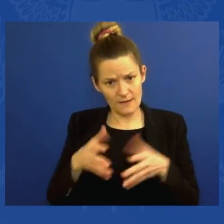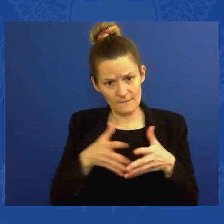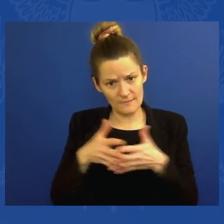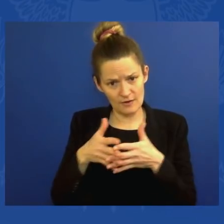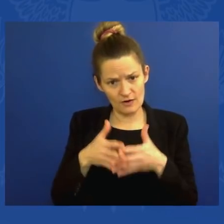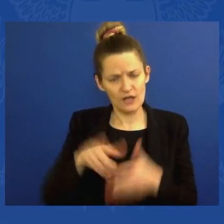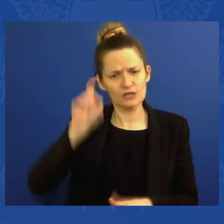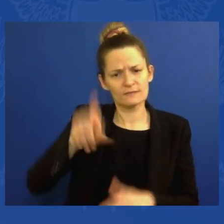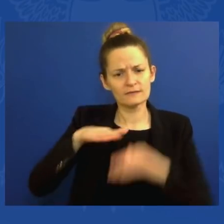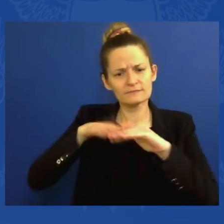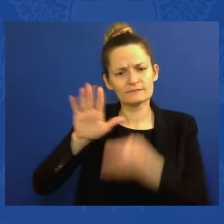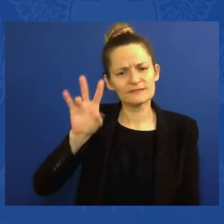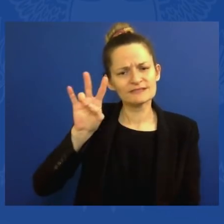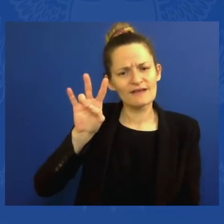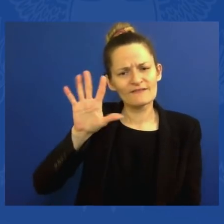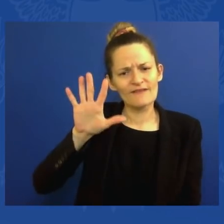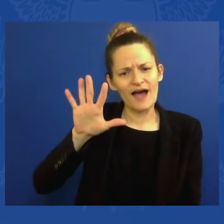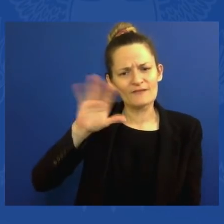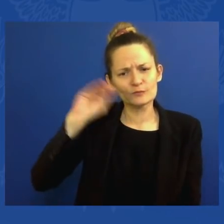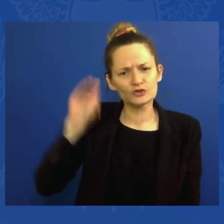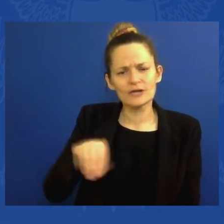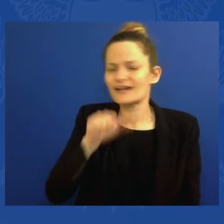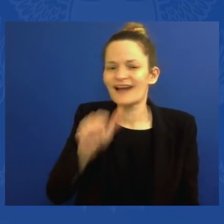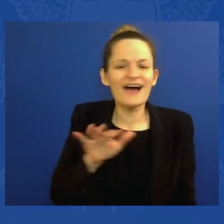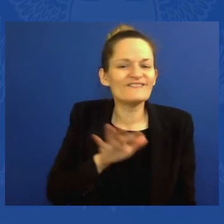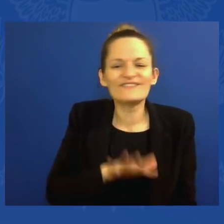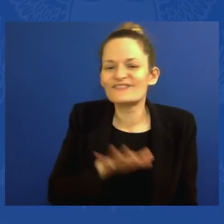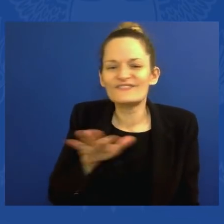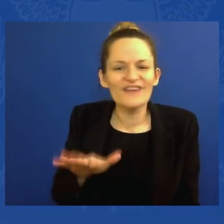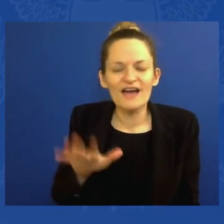"Substantially all" is going to start meaning substantially all.